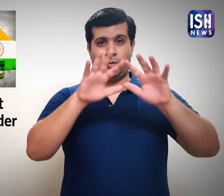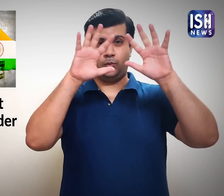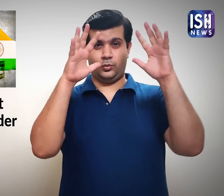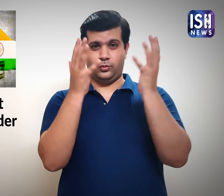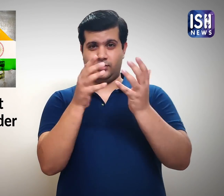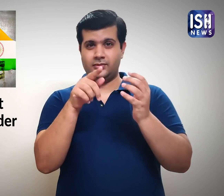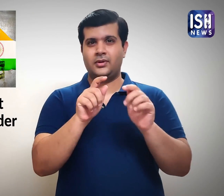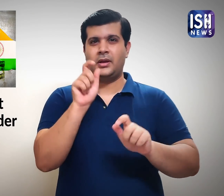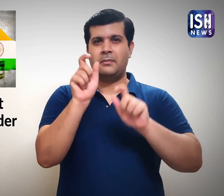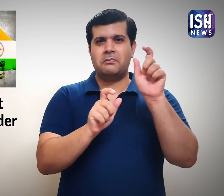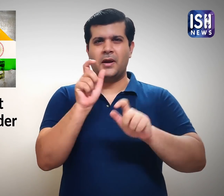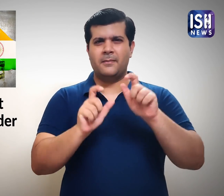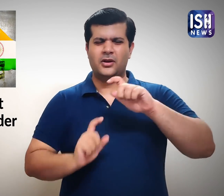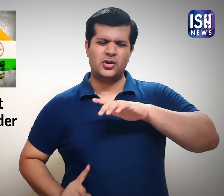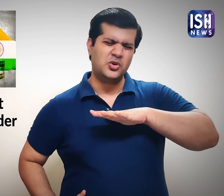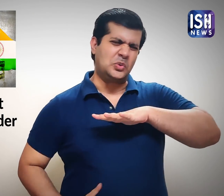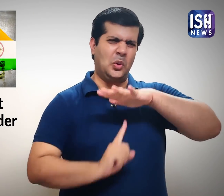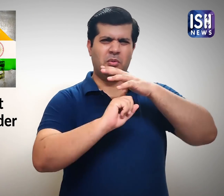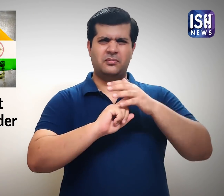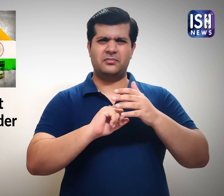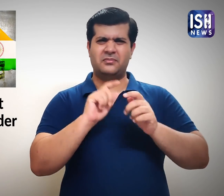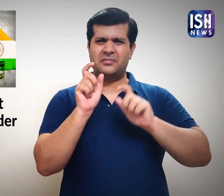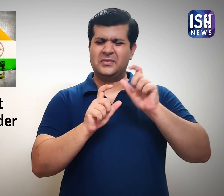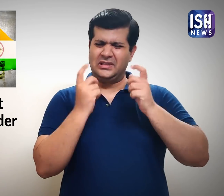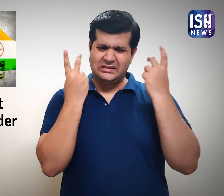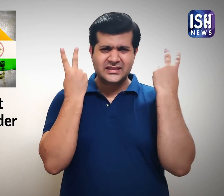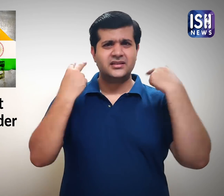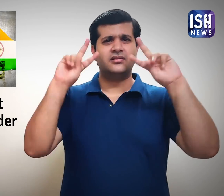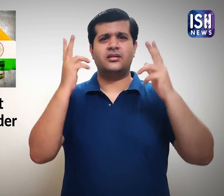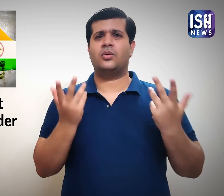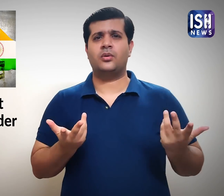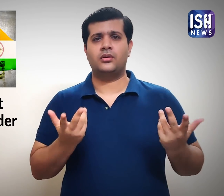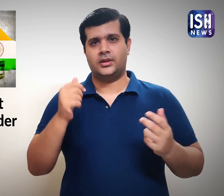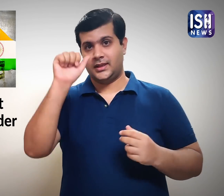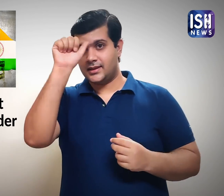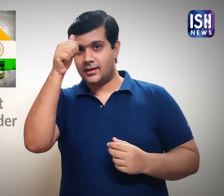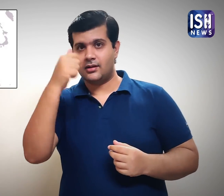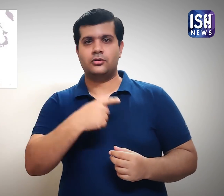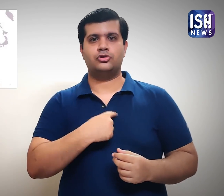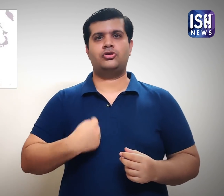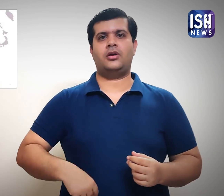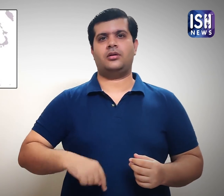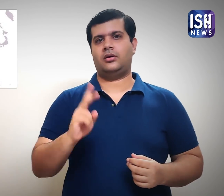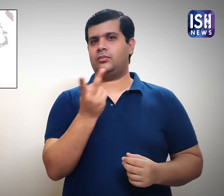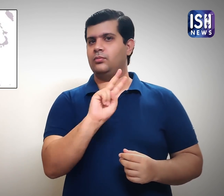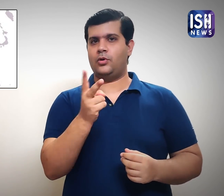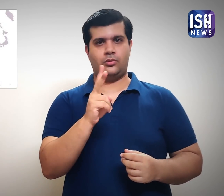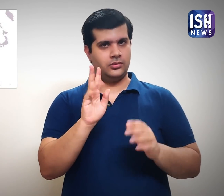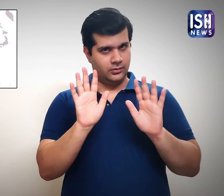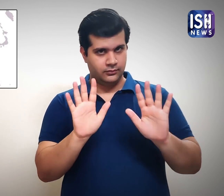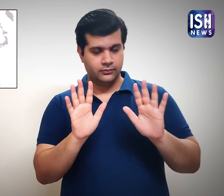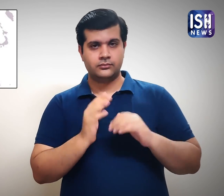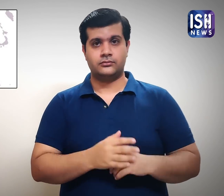China and India the world's two most populous nations.